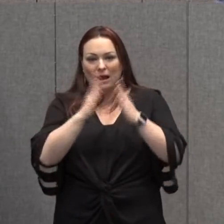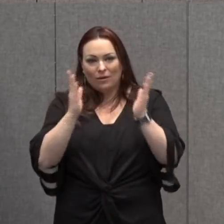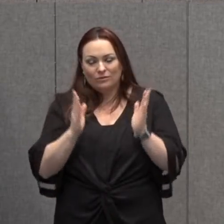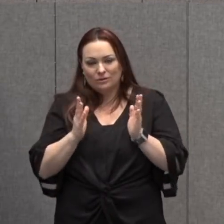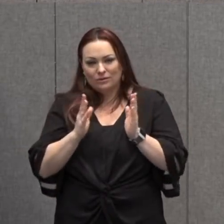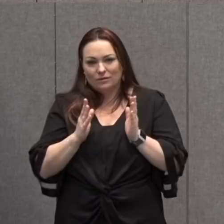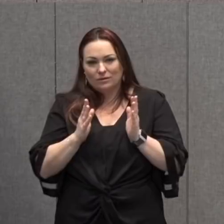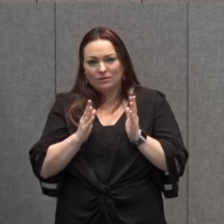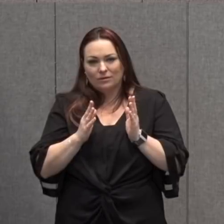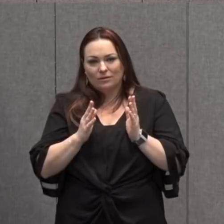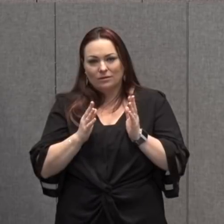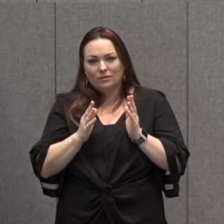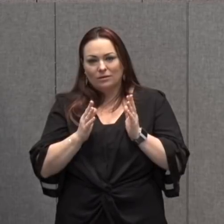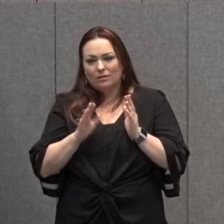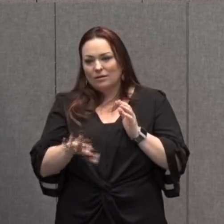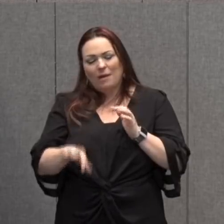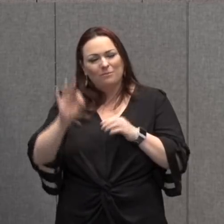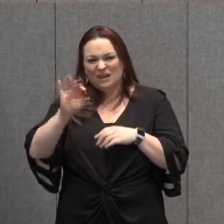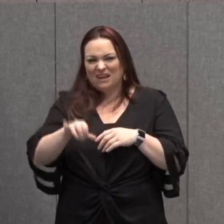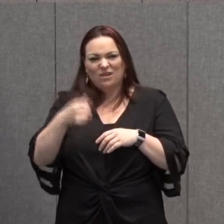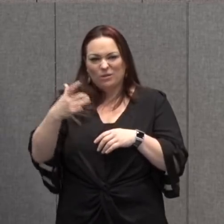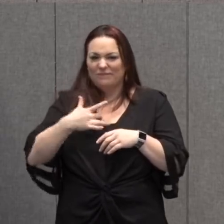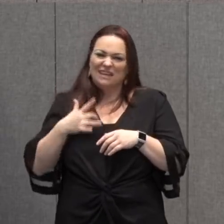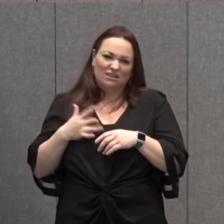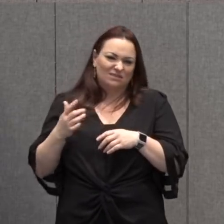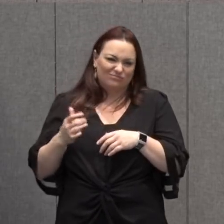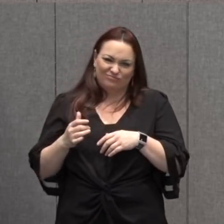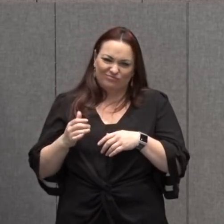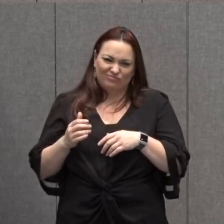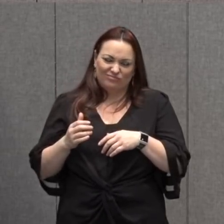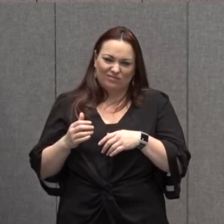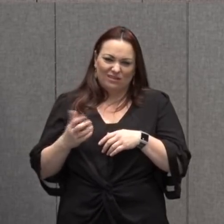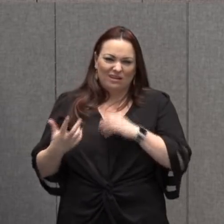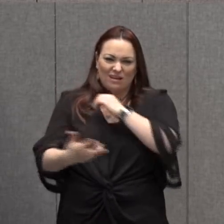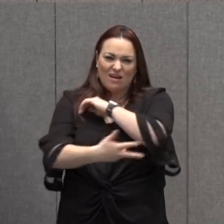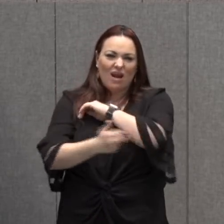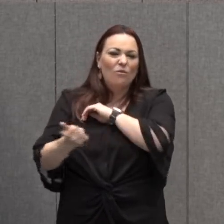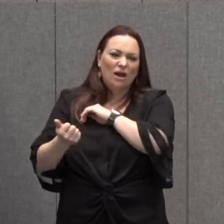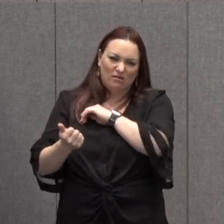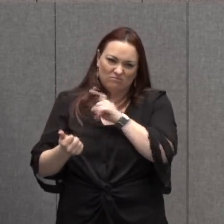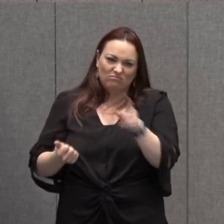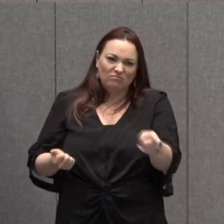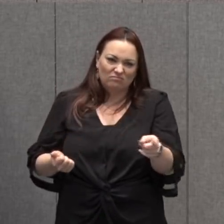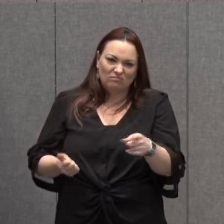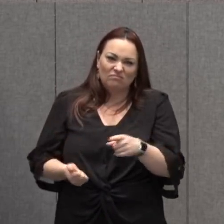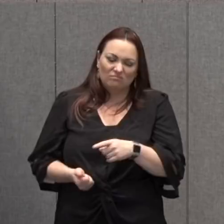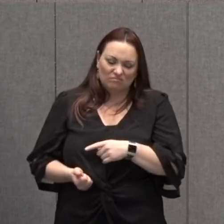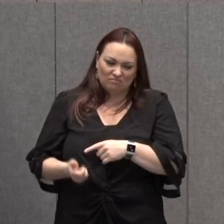Okay, I'm pickin' another one because that feels like highway robbery there, Ms. Maes. Okay, let's see.